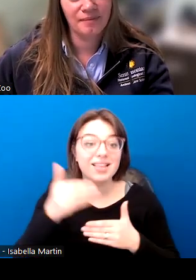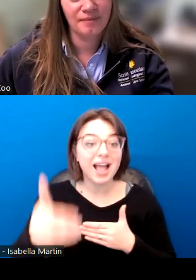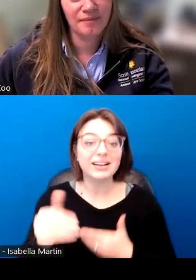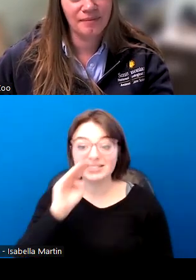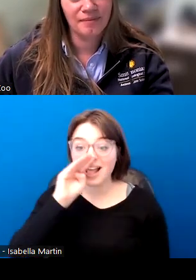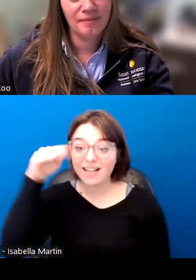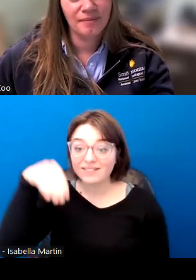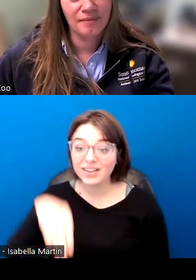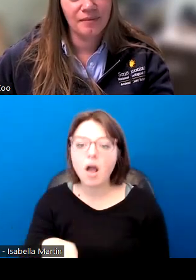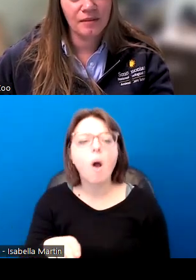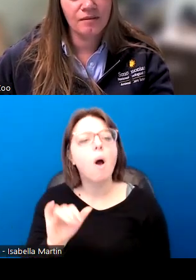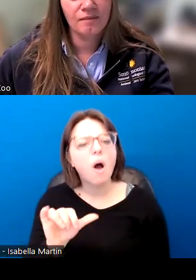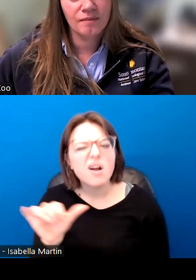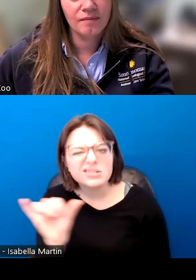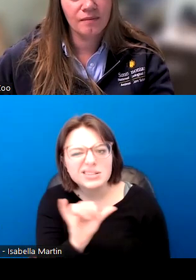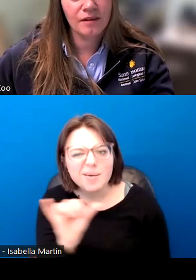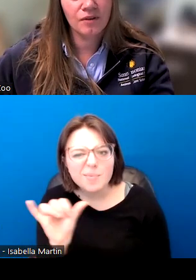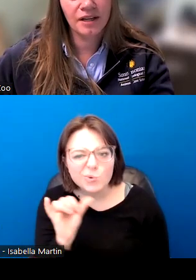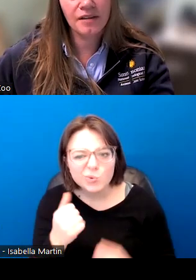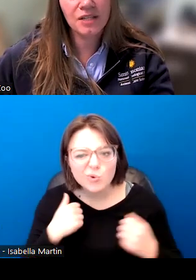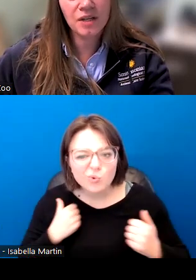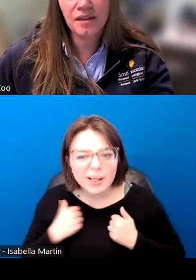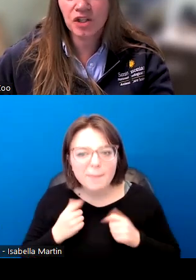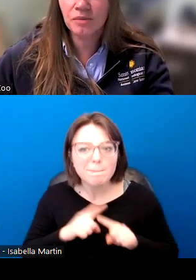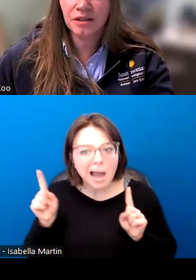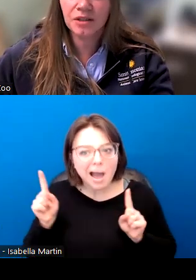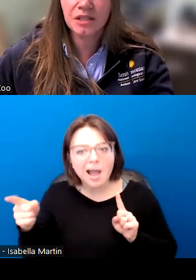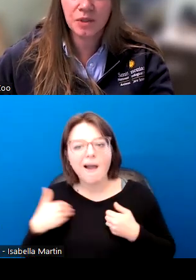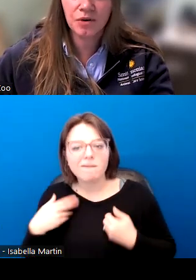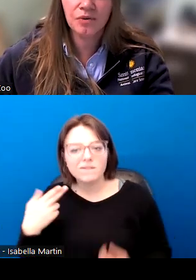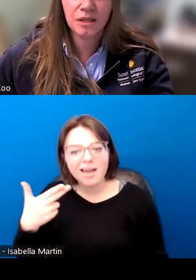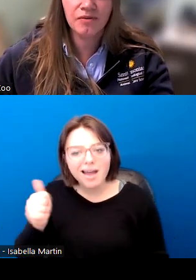similar, but a ton of hay. >>Erin: Right and that's one of the things you might notice as we go through some